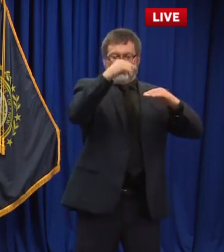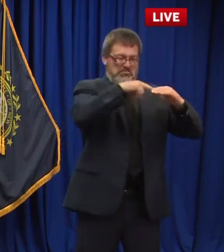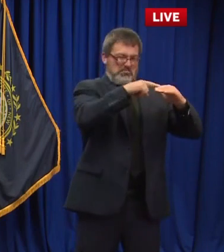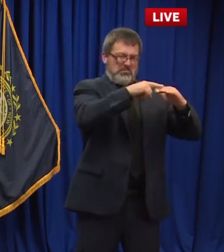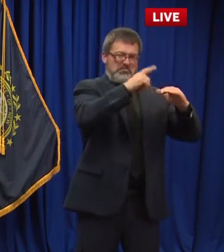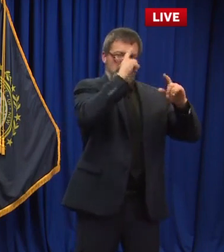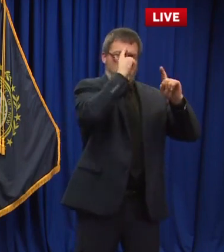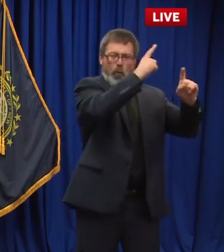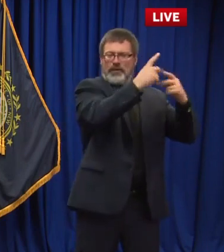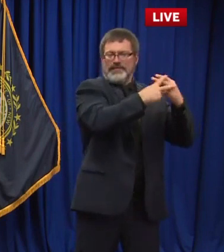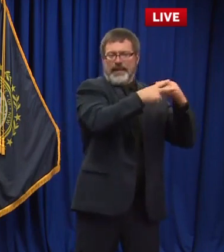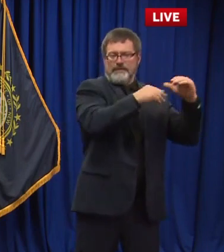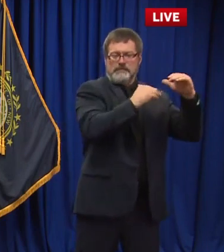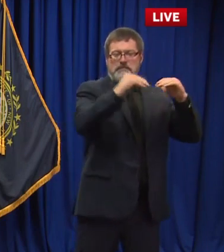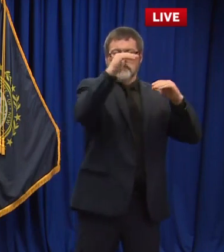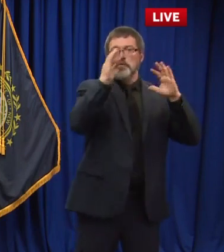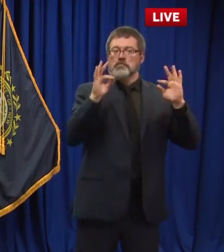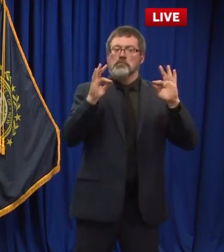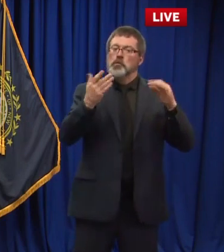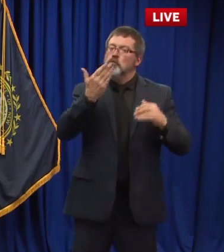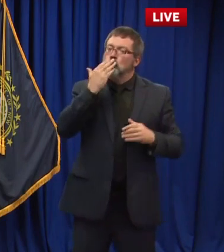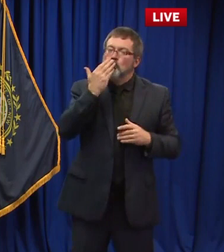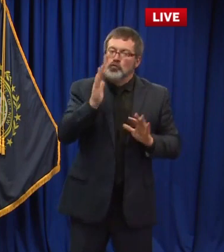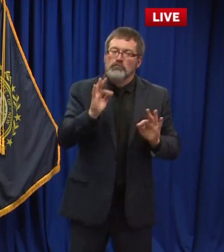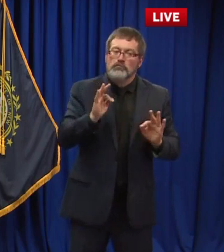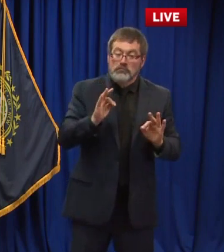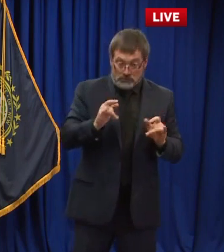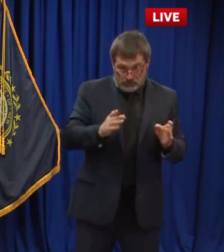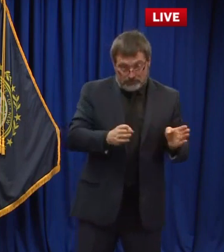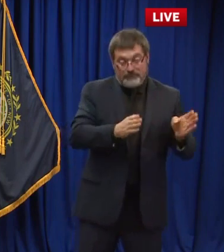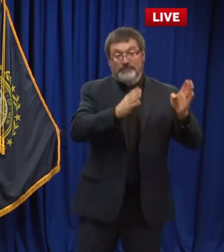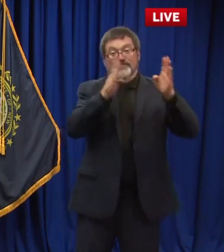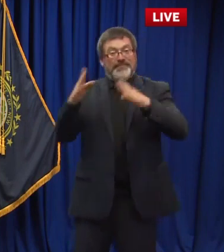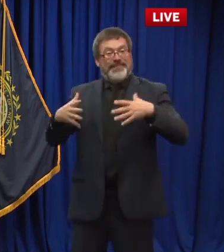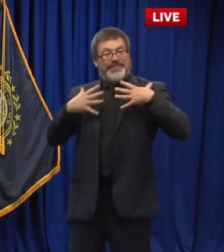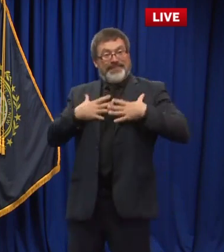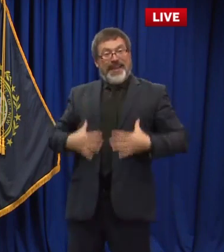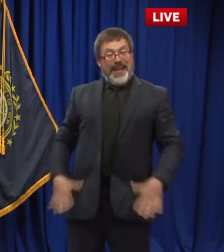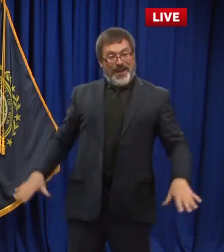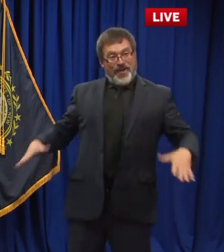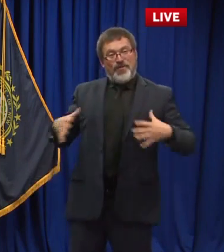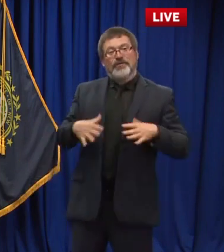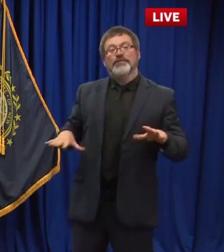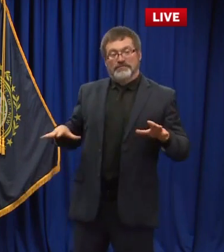WE HAVE MET OUR MINIMUM WE WOULD LIKE TO SEE OVER TIME.